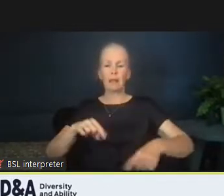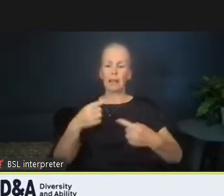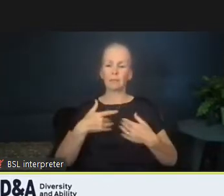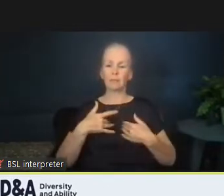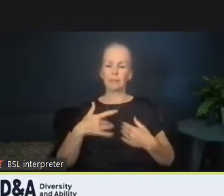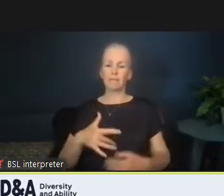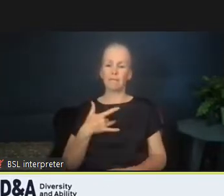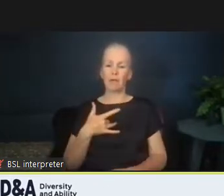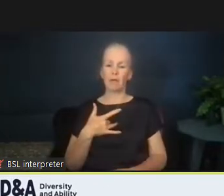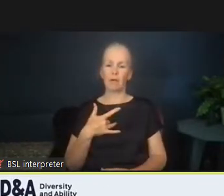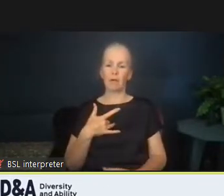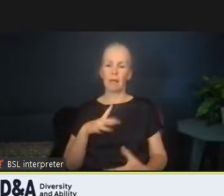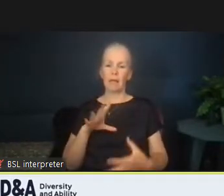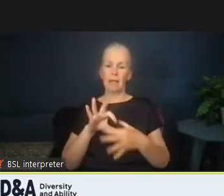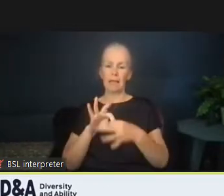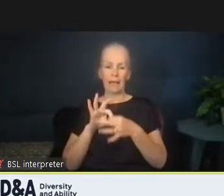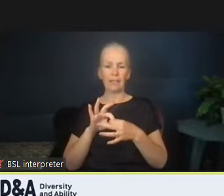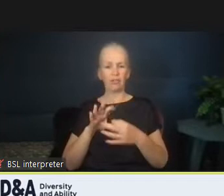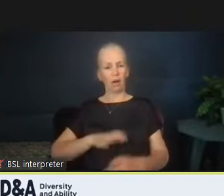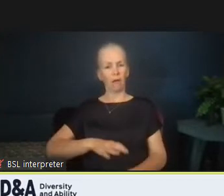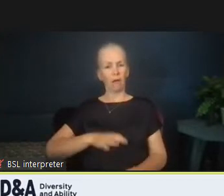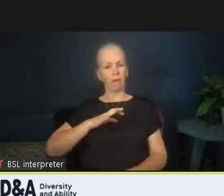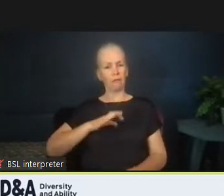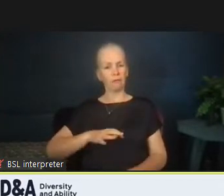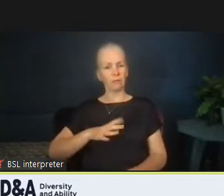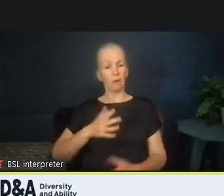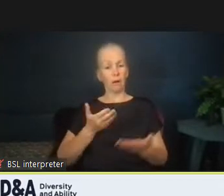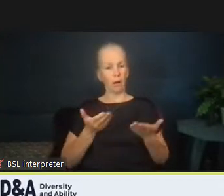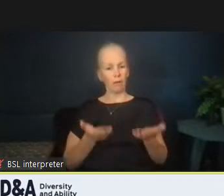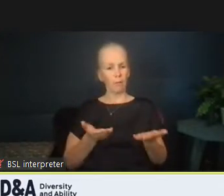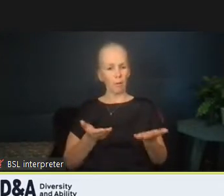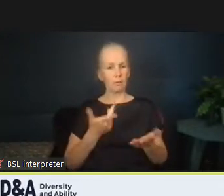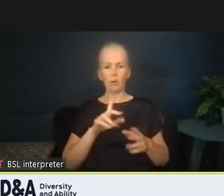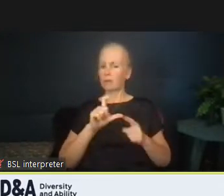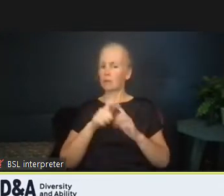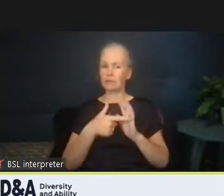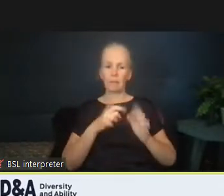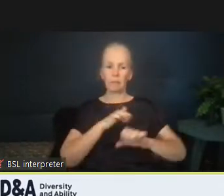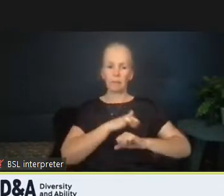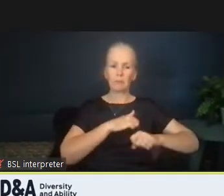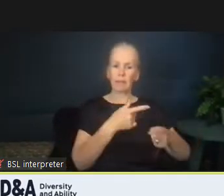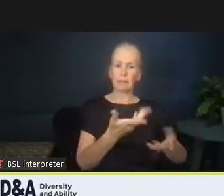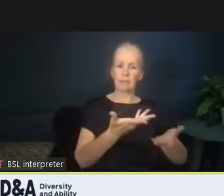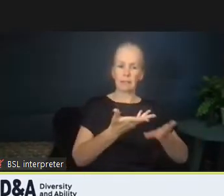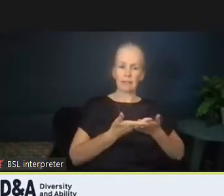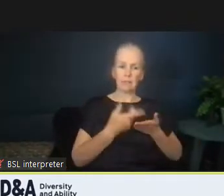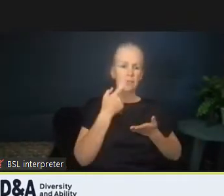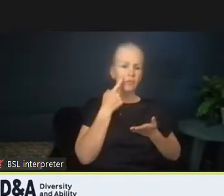feel engaged and comfortable at the moment. No disabled space gives me the opportunity to be as